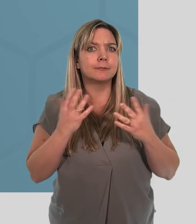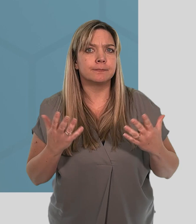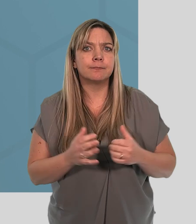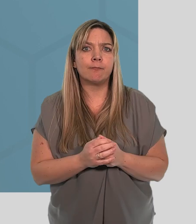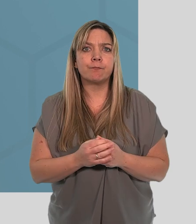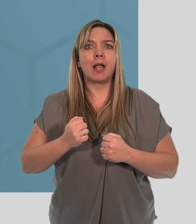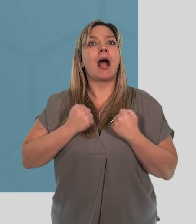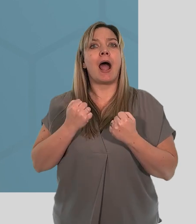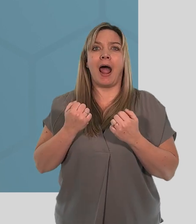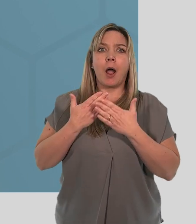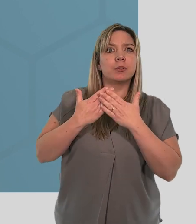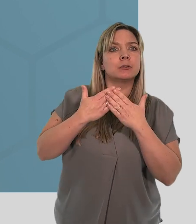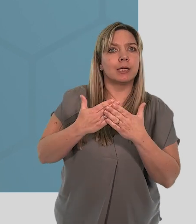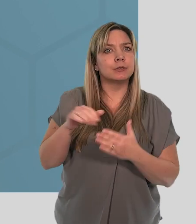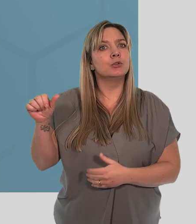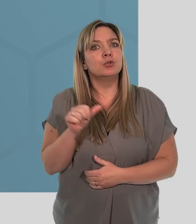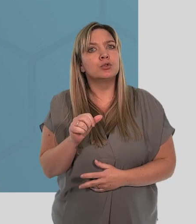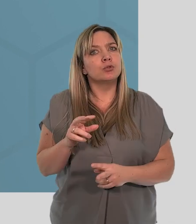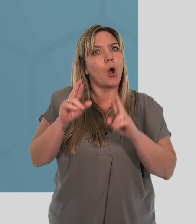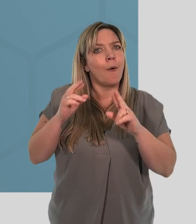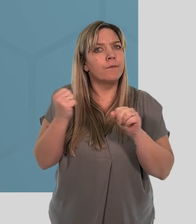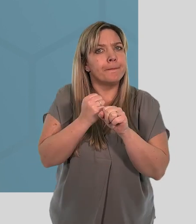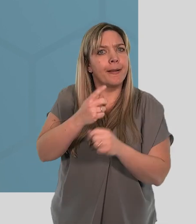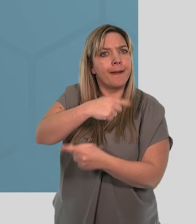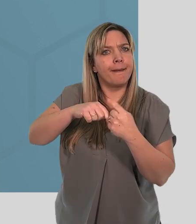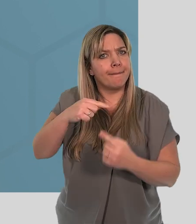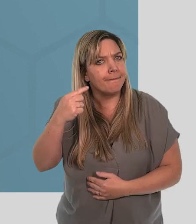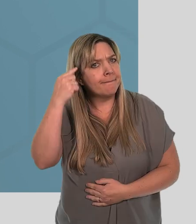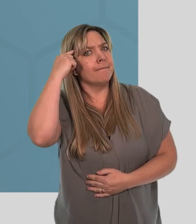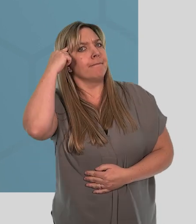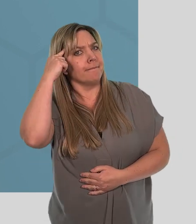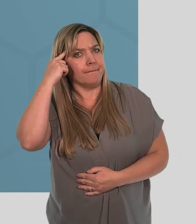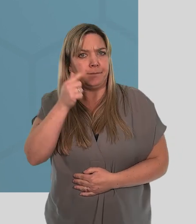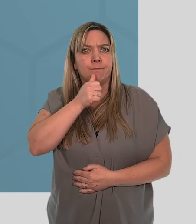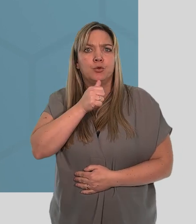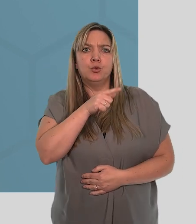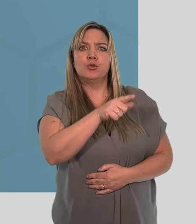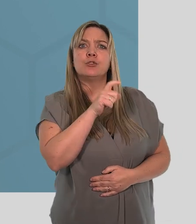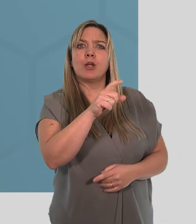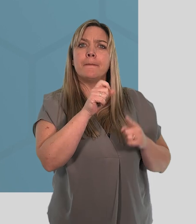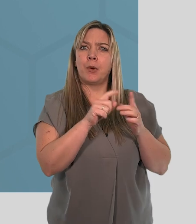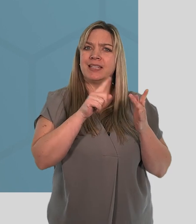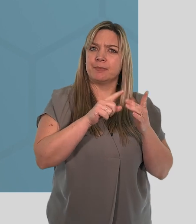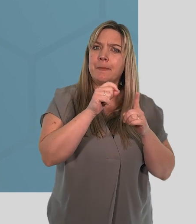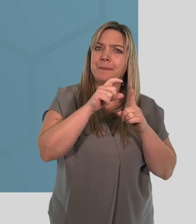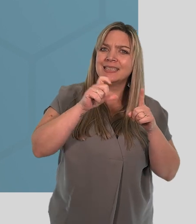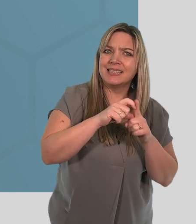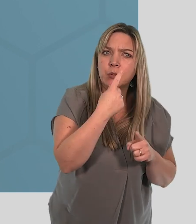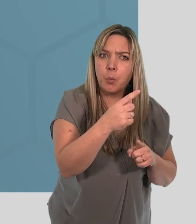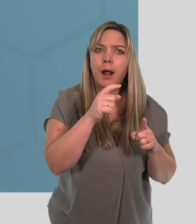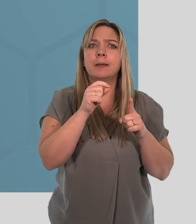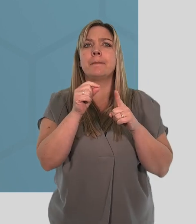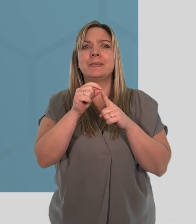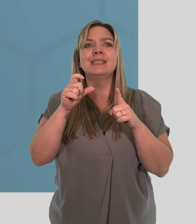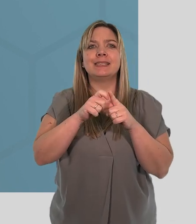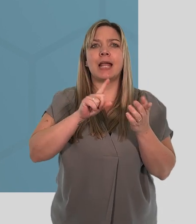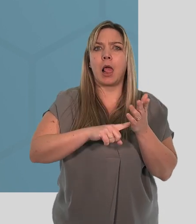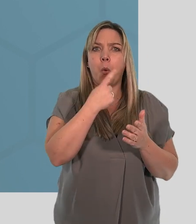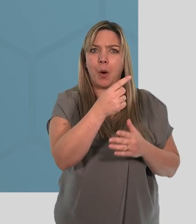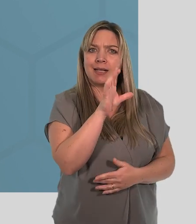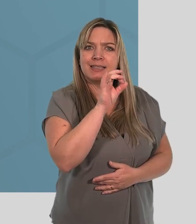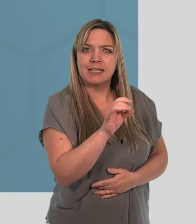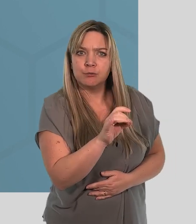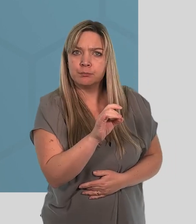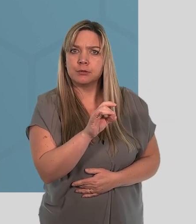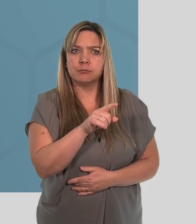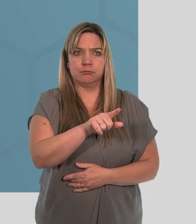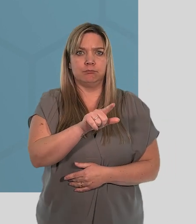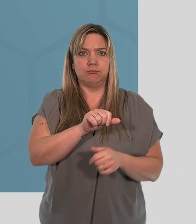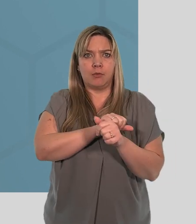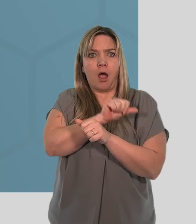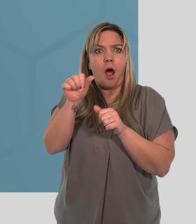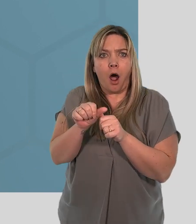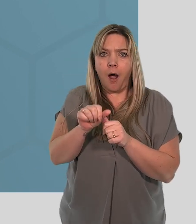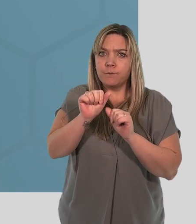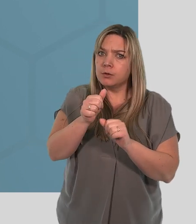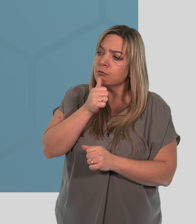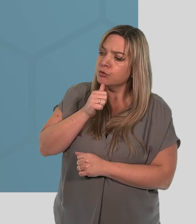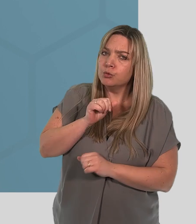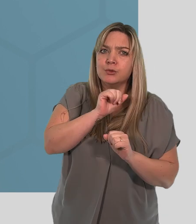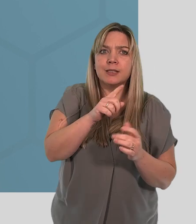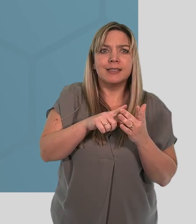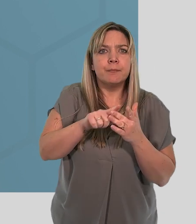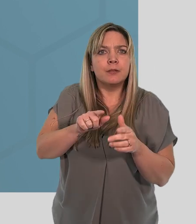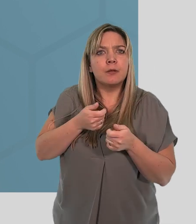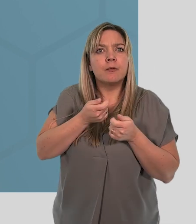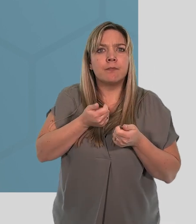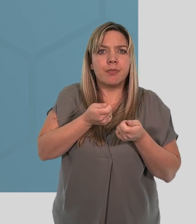checkpoint inhibitors after prior checkpoint inhibitor therapies unless there is evidence to support it.